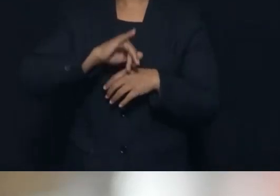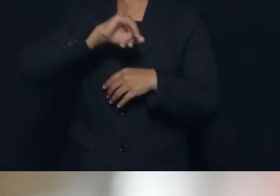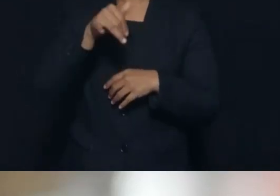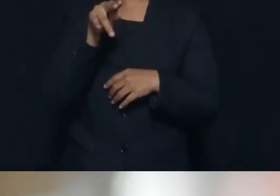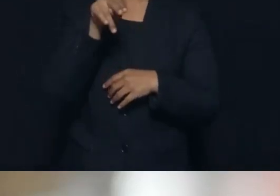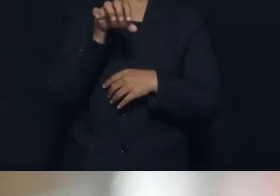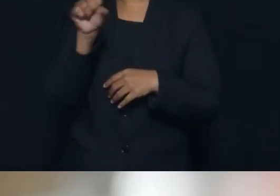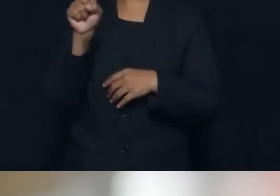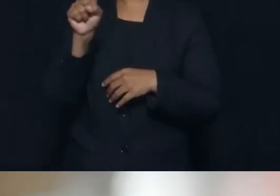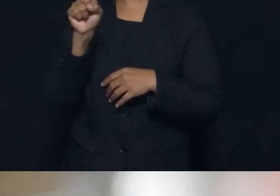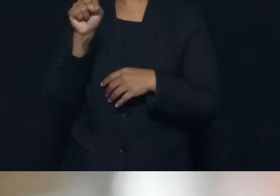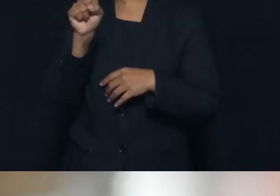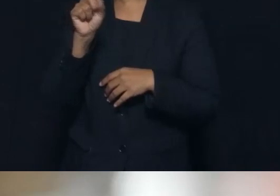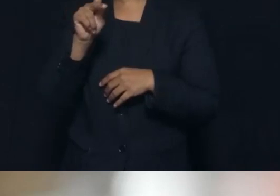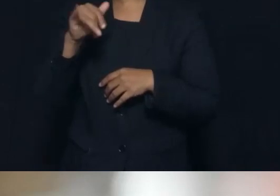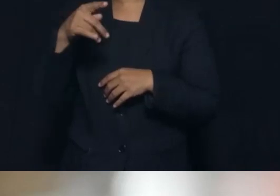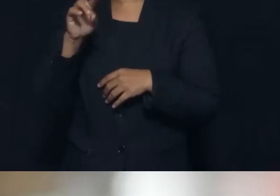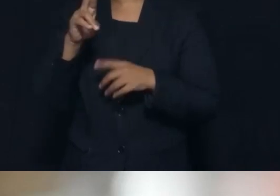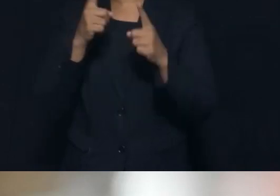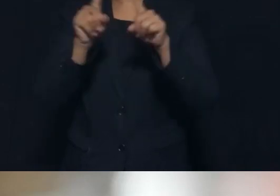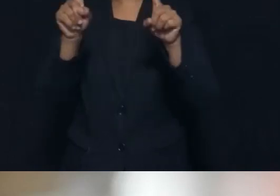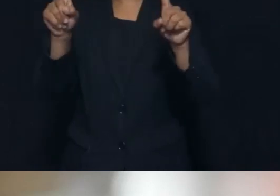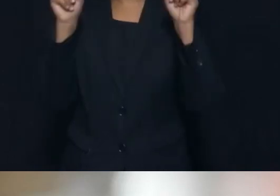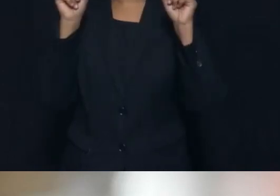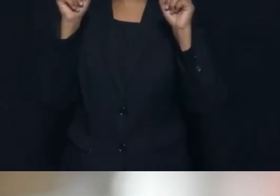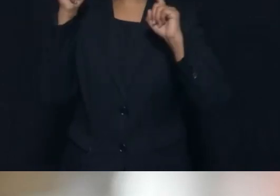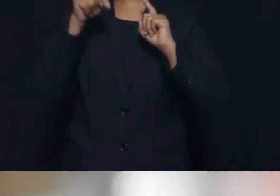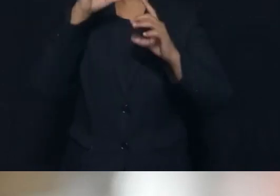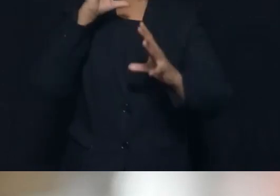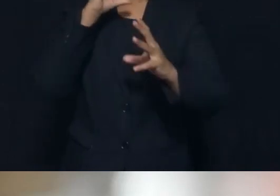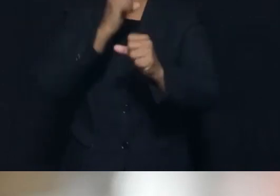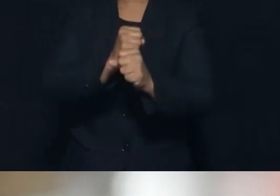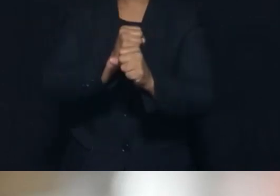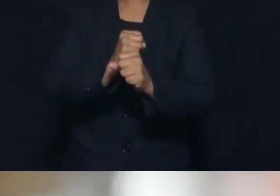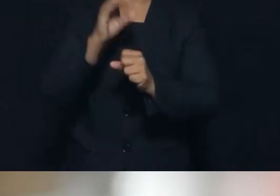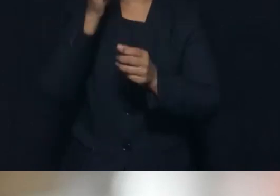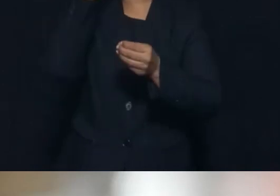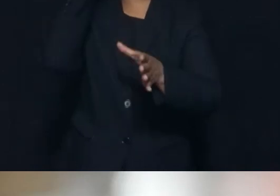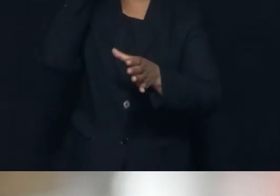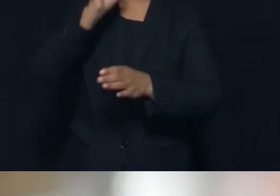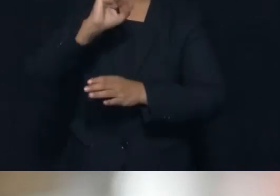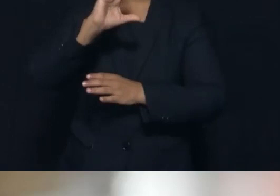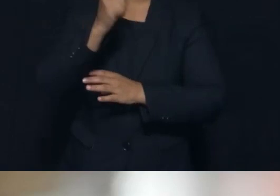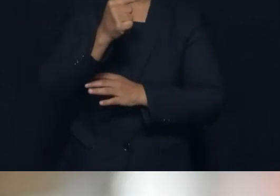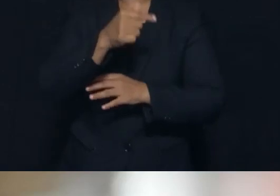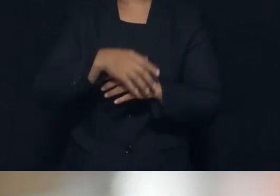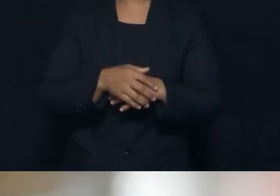Also, we would organise events, 88 events and 5 of them at European level and 83 at national level.